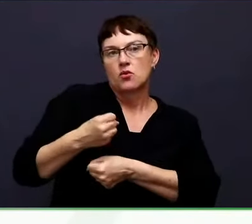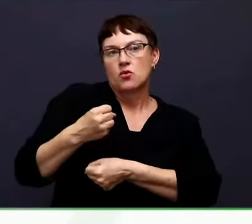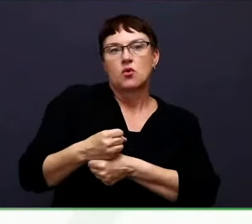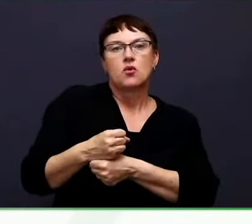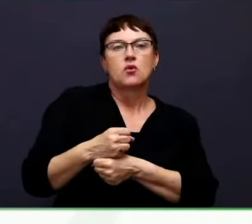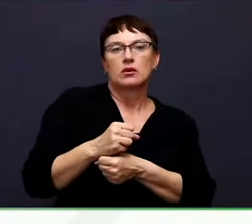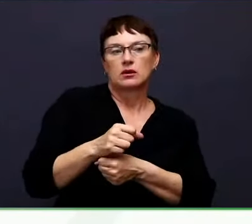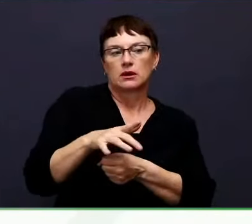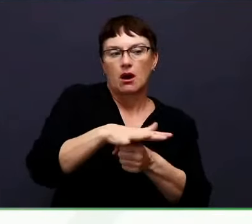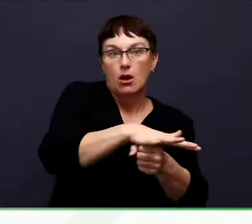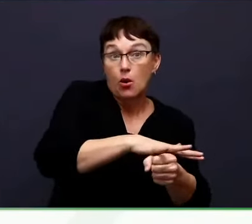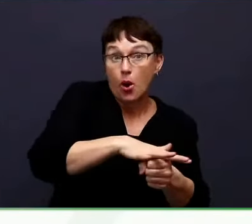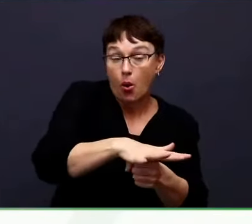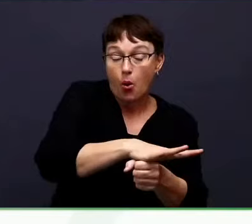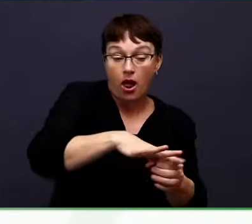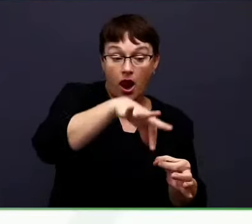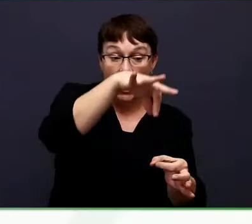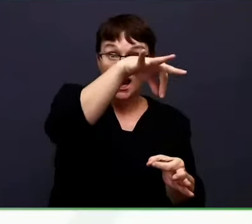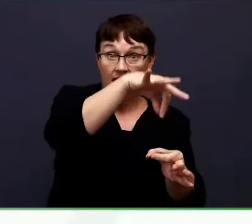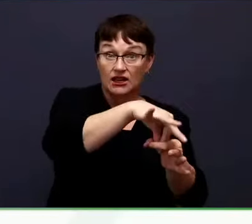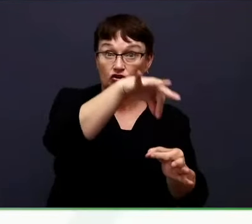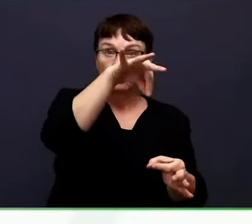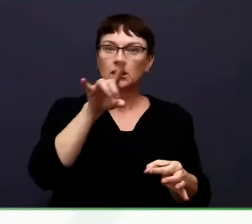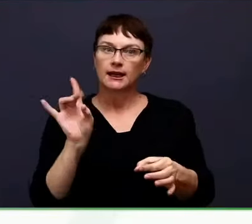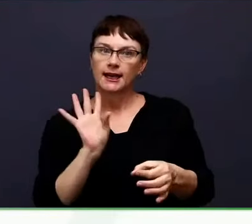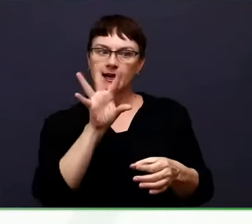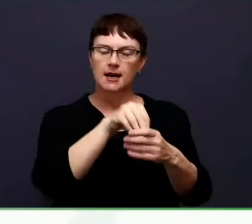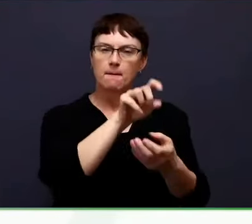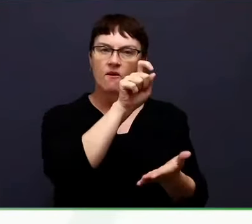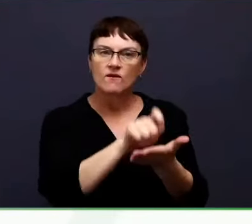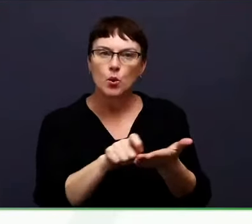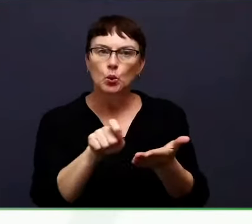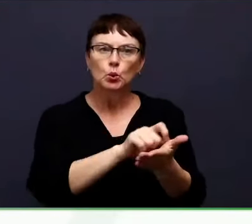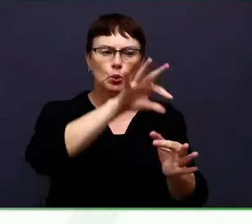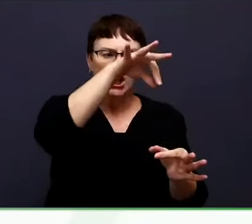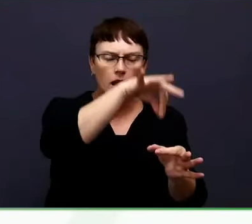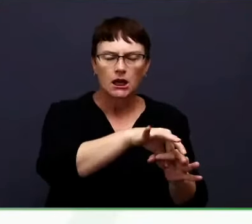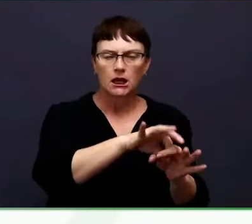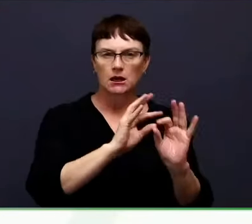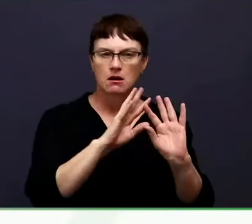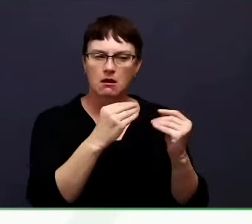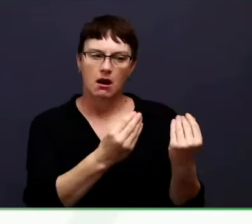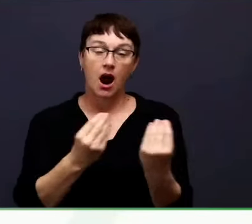And we seek to round it up that different strategies are necessary